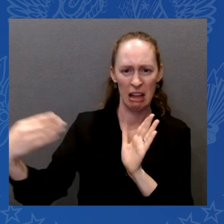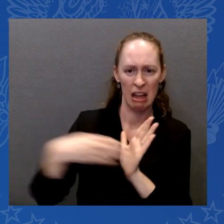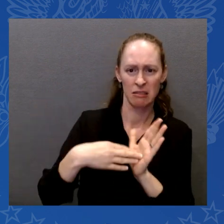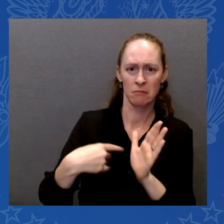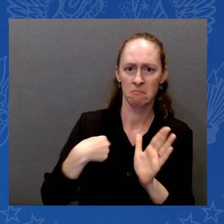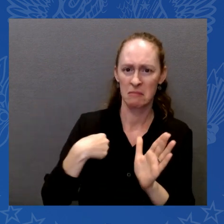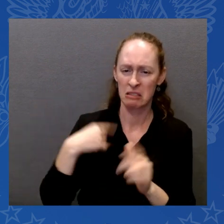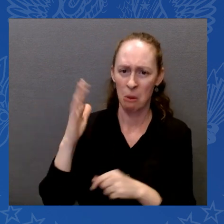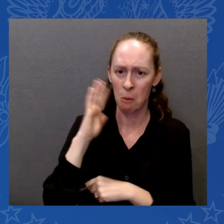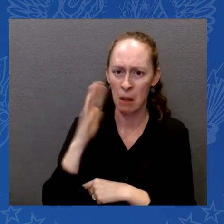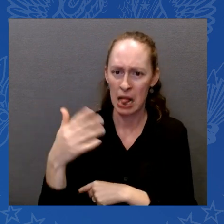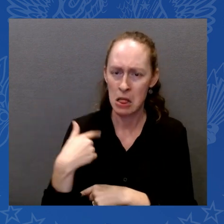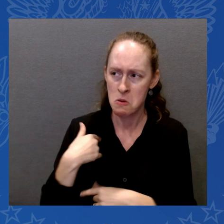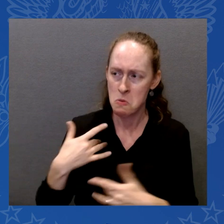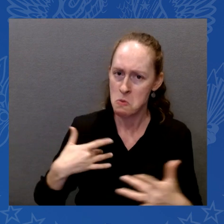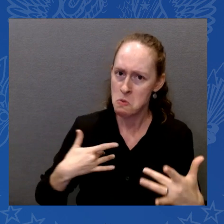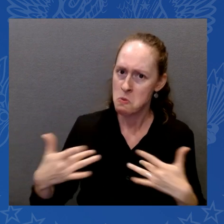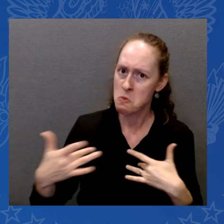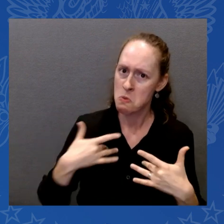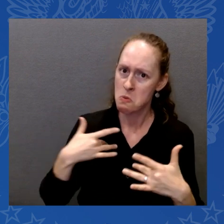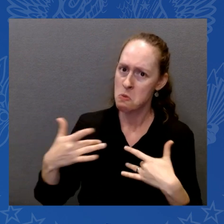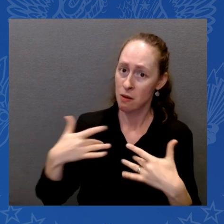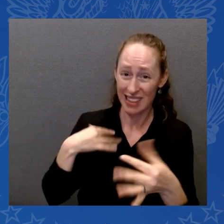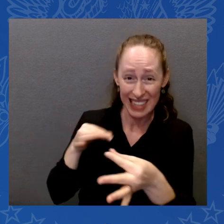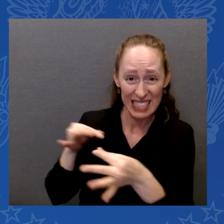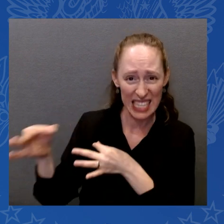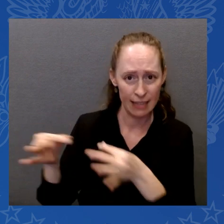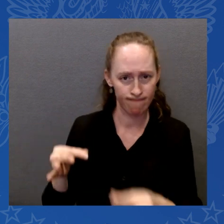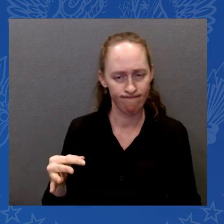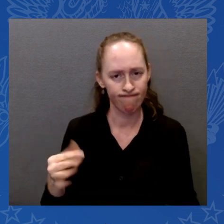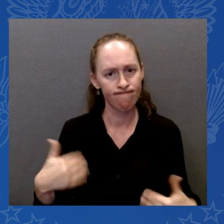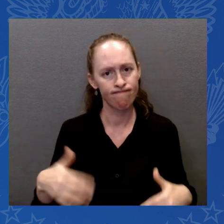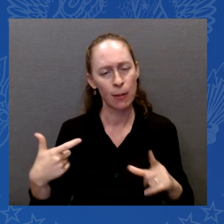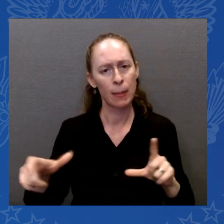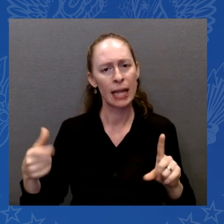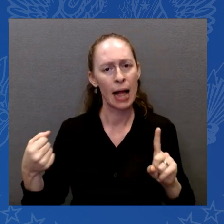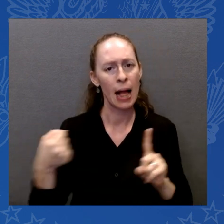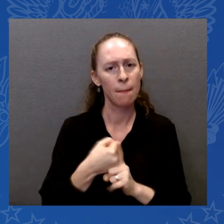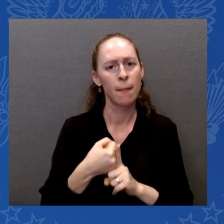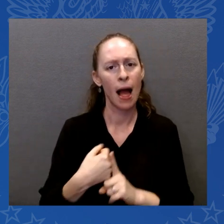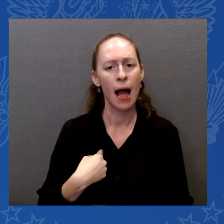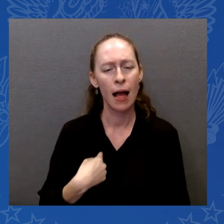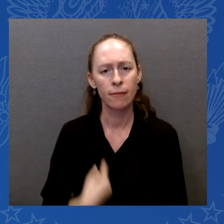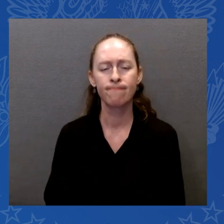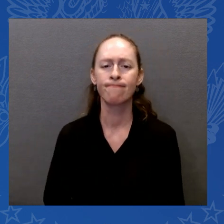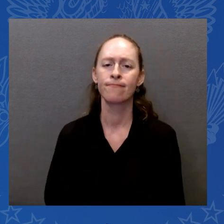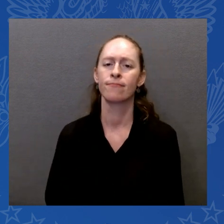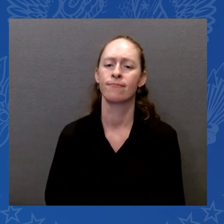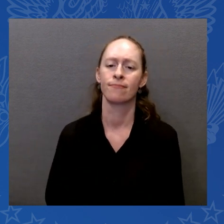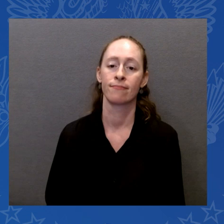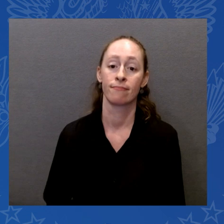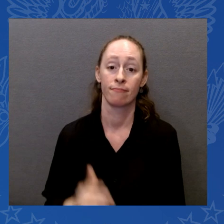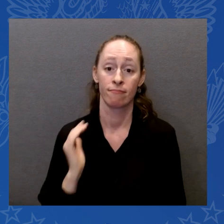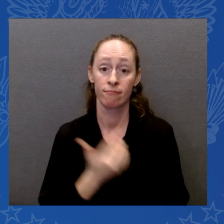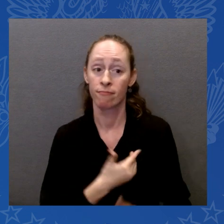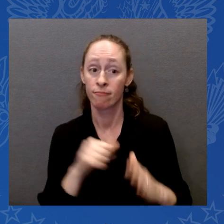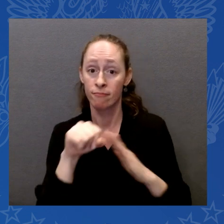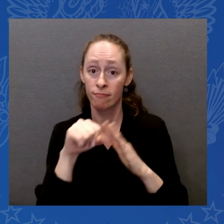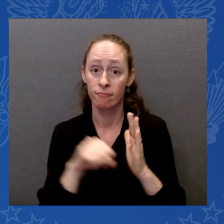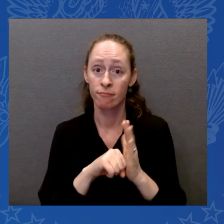People in our state are being denied medication for miscarriage management. They are being denied treatment for in emergency departments